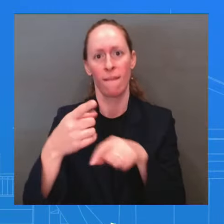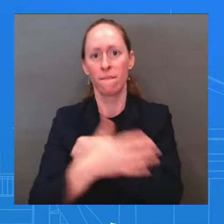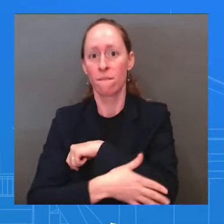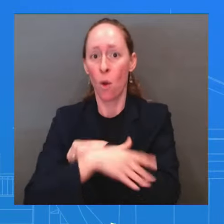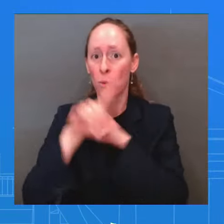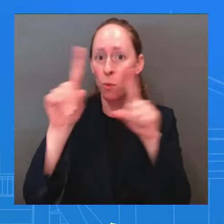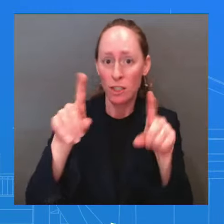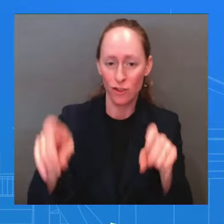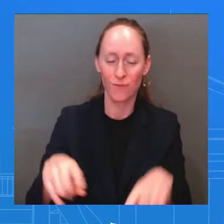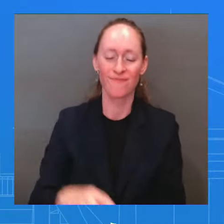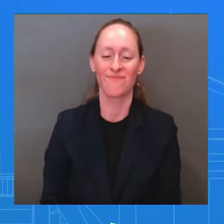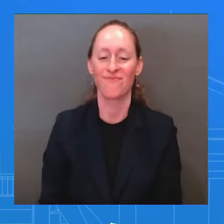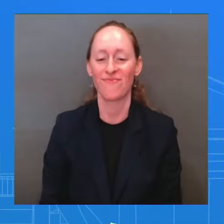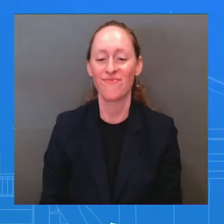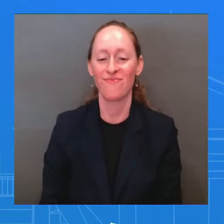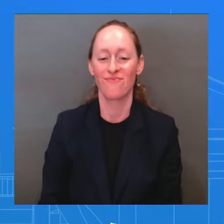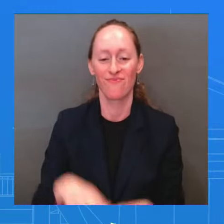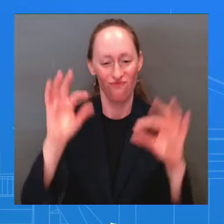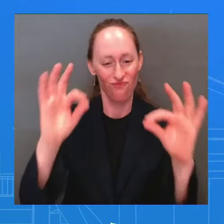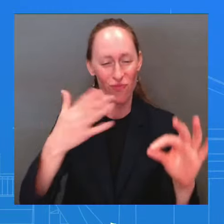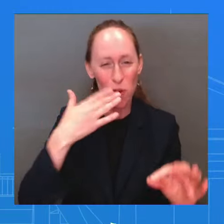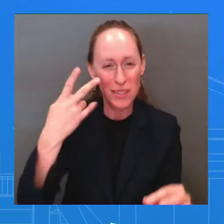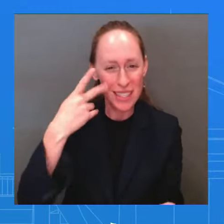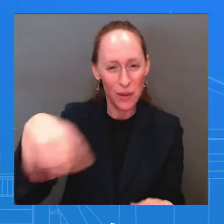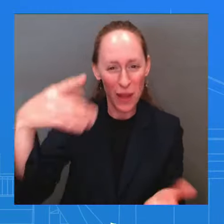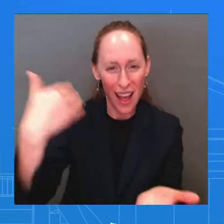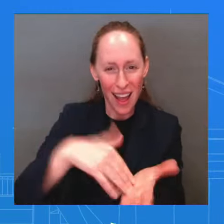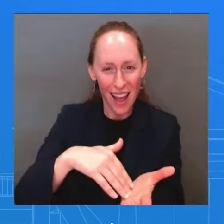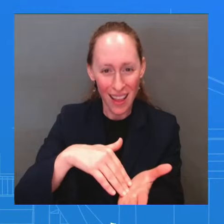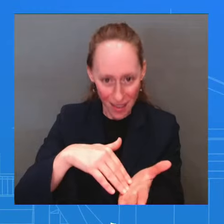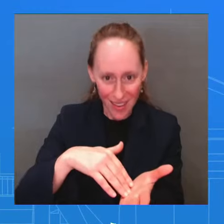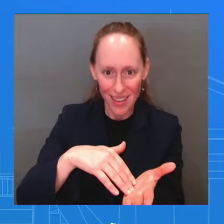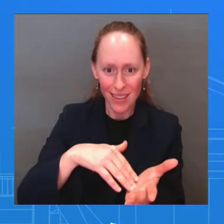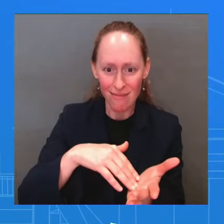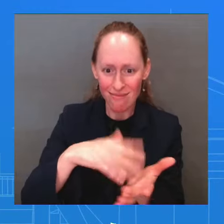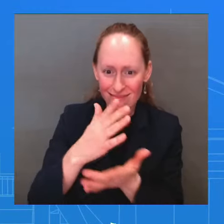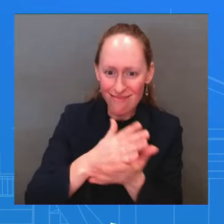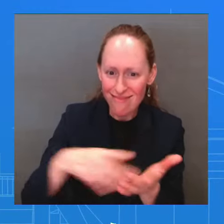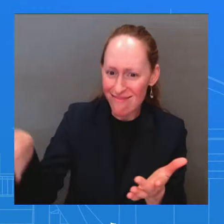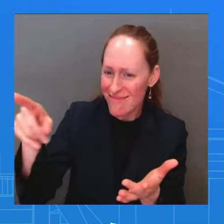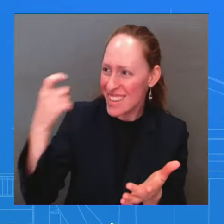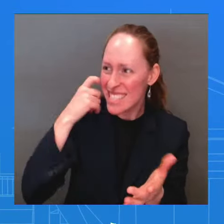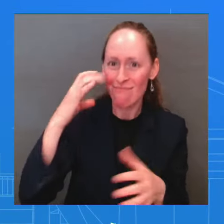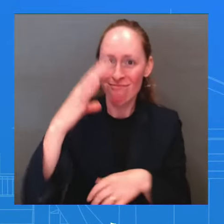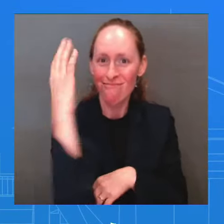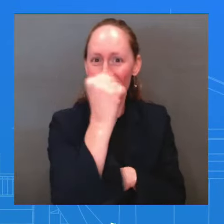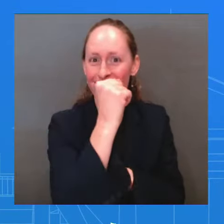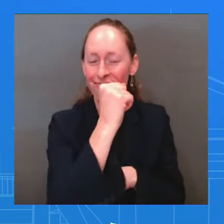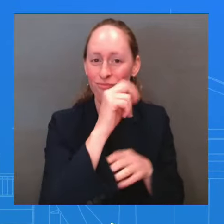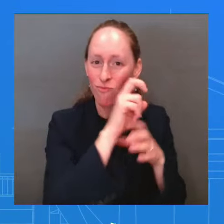including those of you who made the around-the-world trip just a few days ago. As you all know, next week world leaders will convene in New York